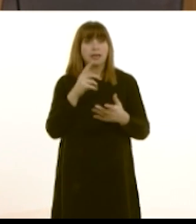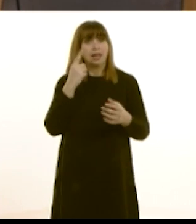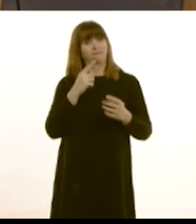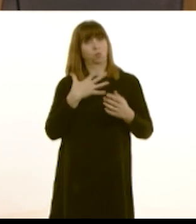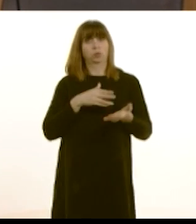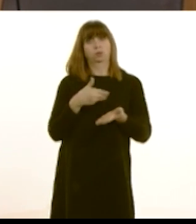assets.